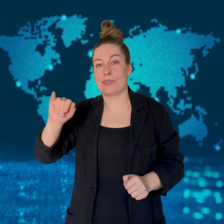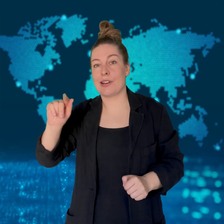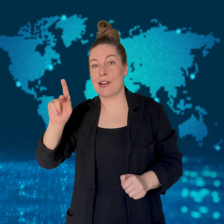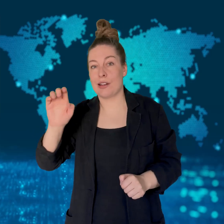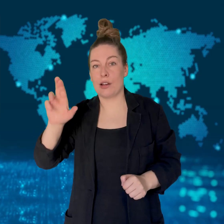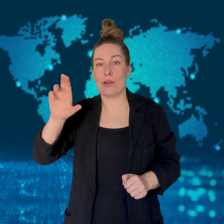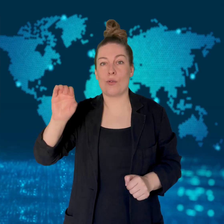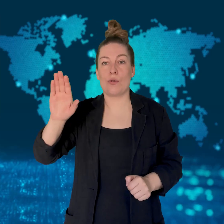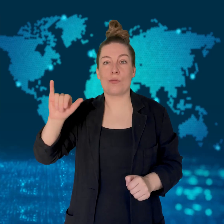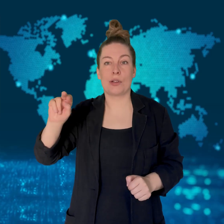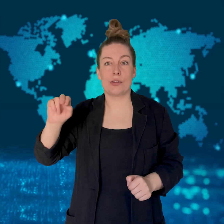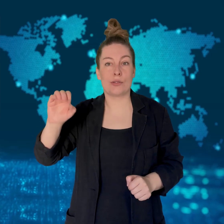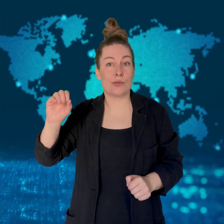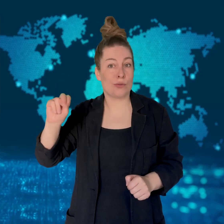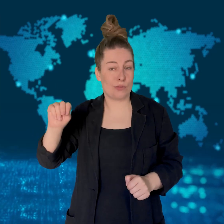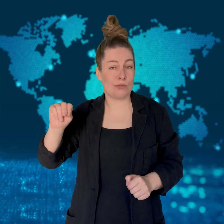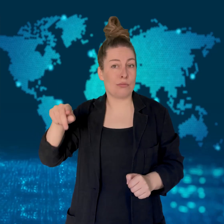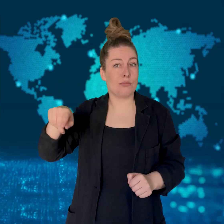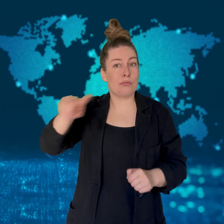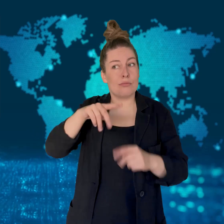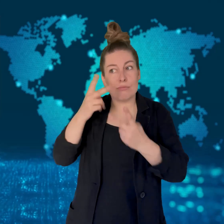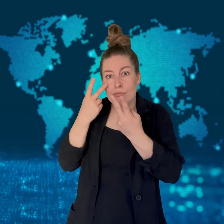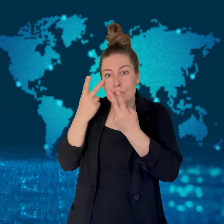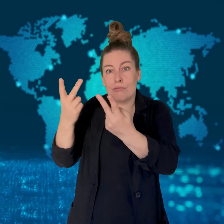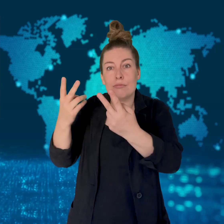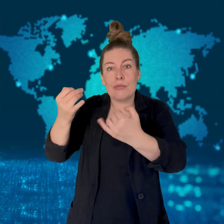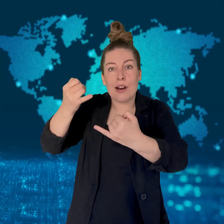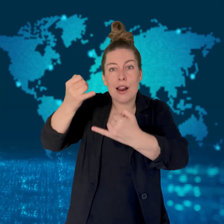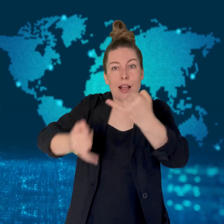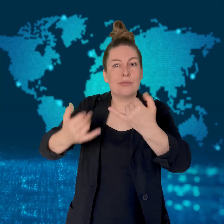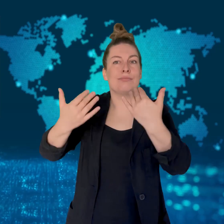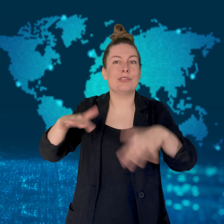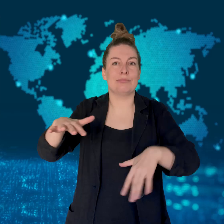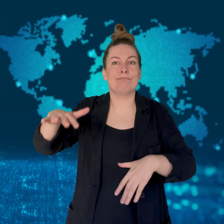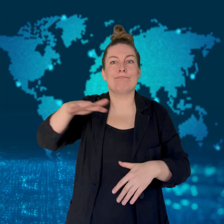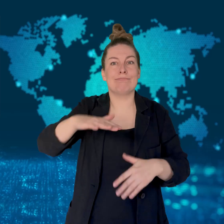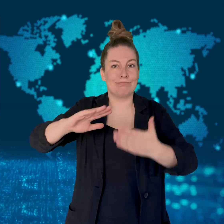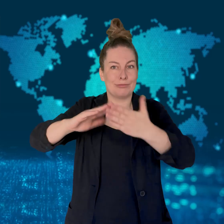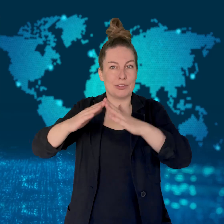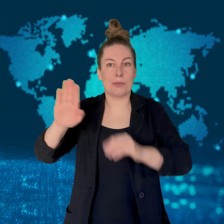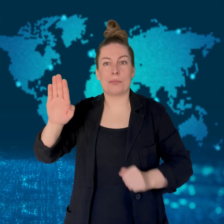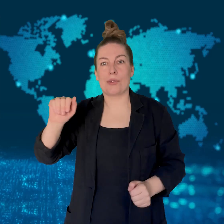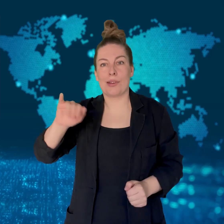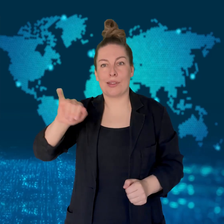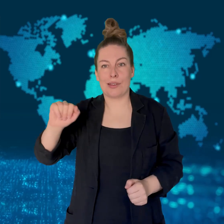Baja California, in Mexico.